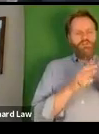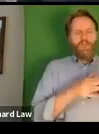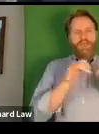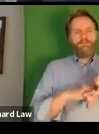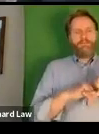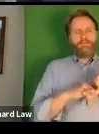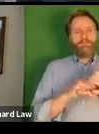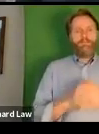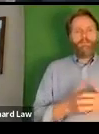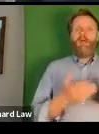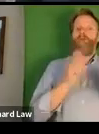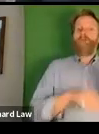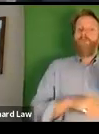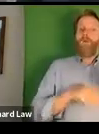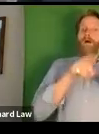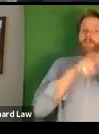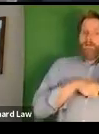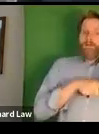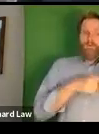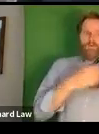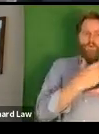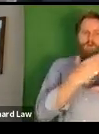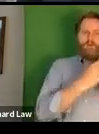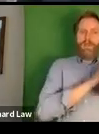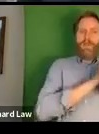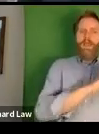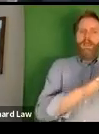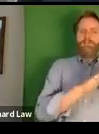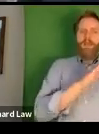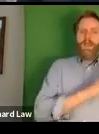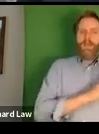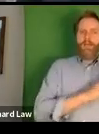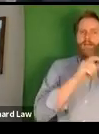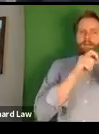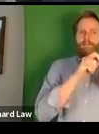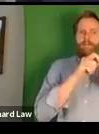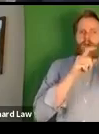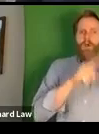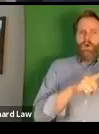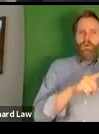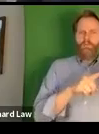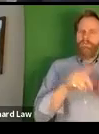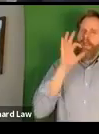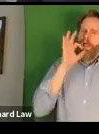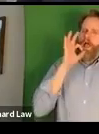HMPO who asks can the Union gain clarification for us in HM Passport